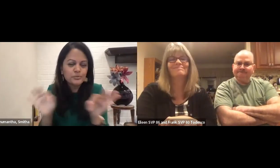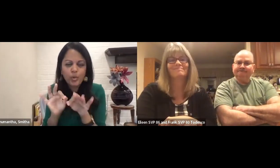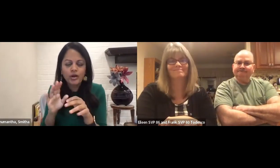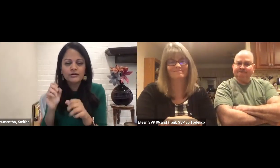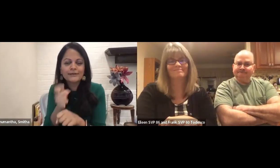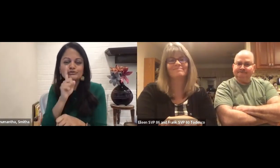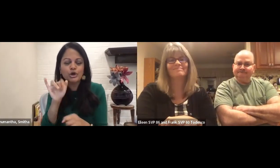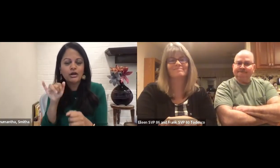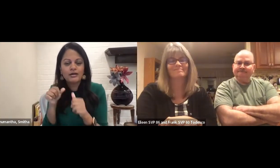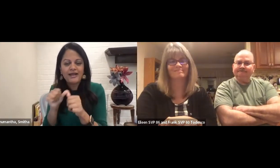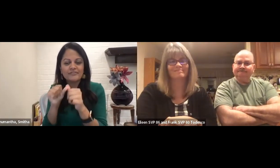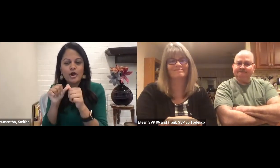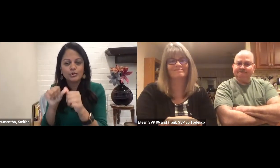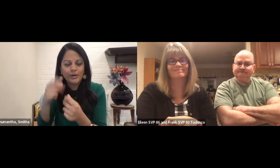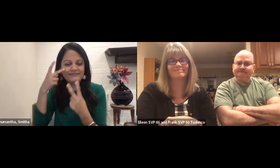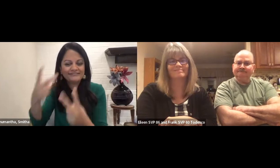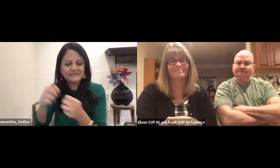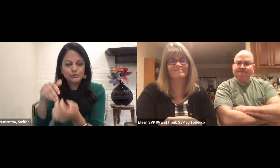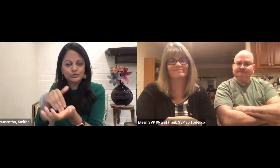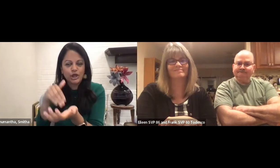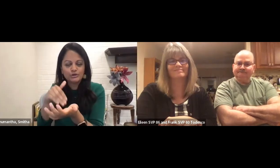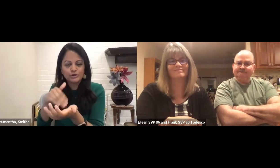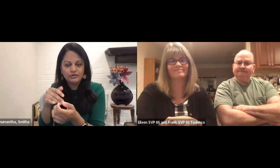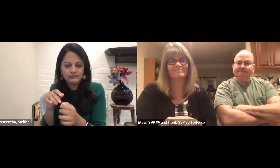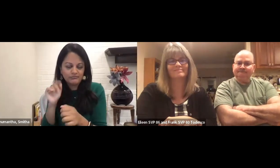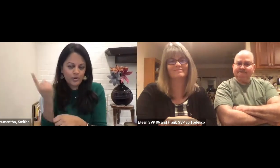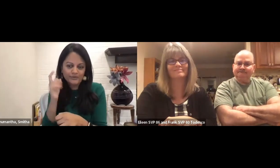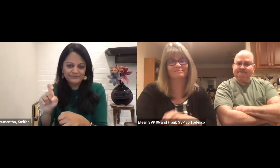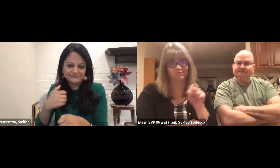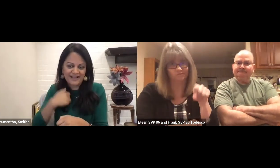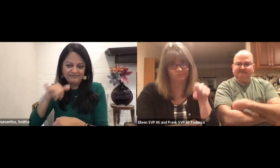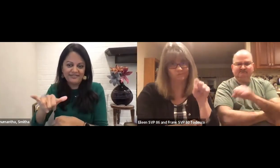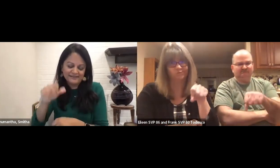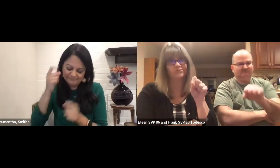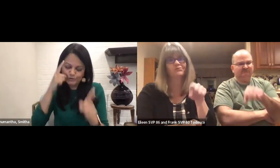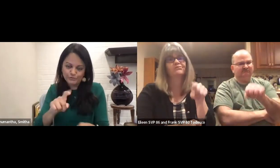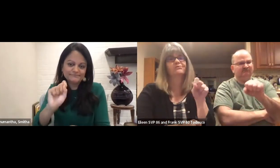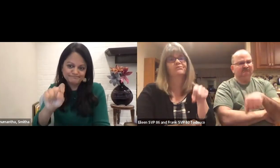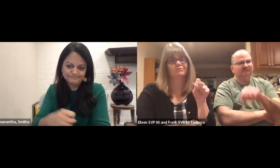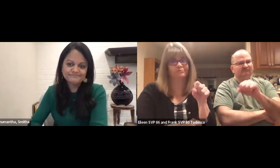it made a world of difference, and also you need to make sure that you have ongoing visits